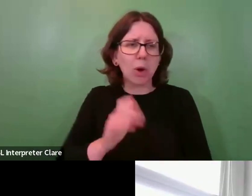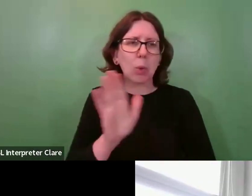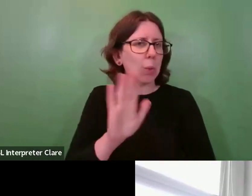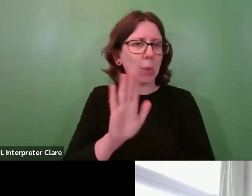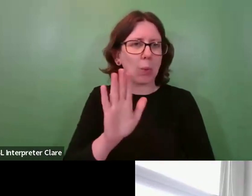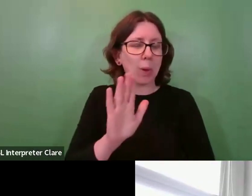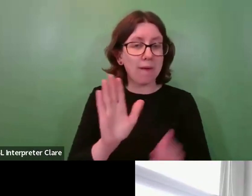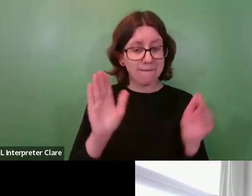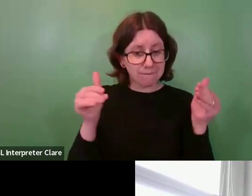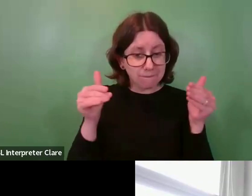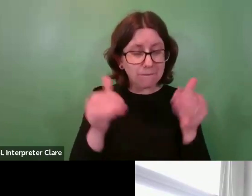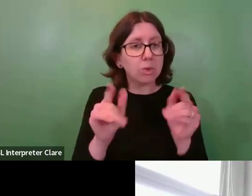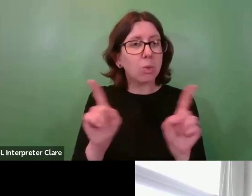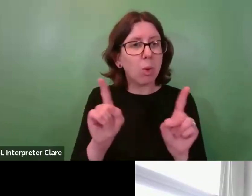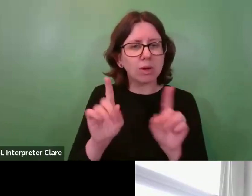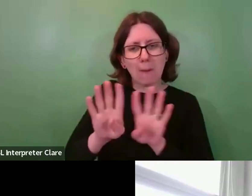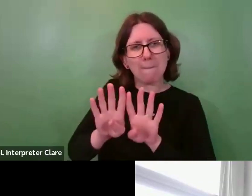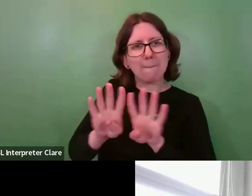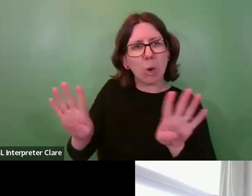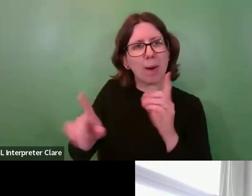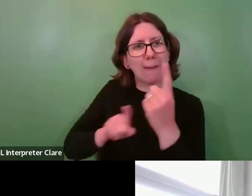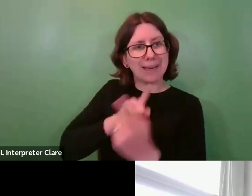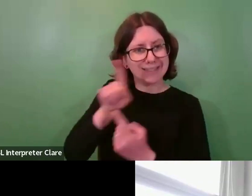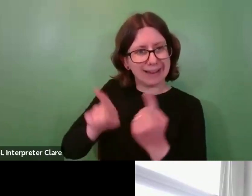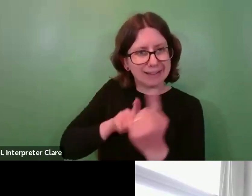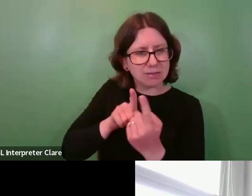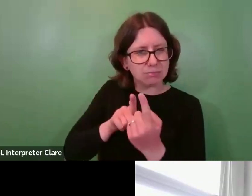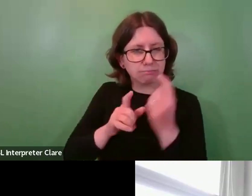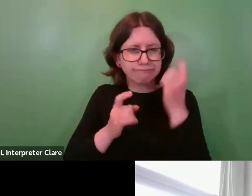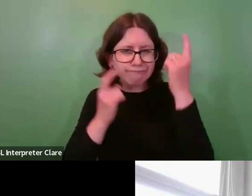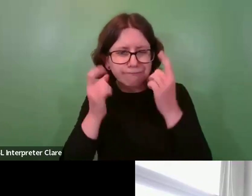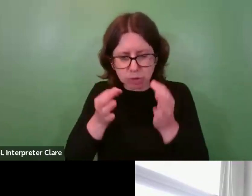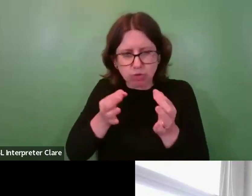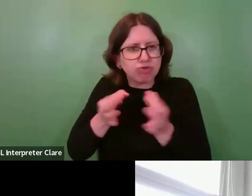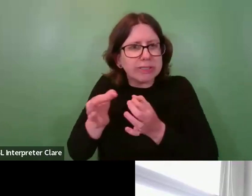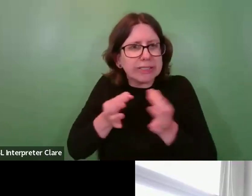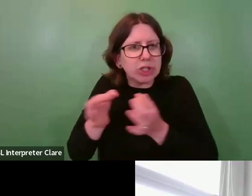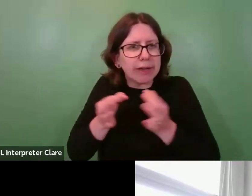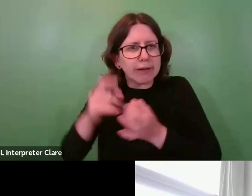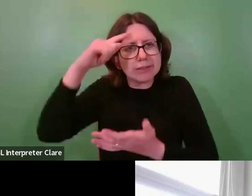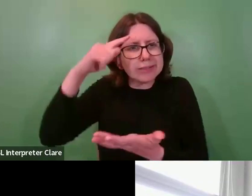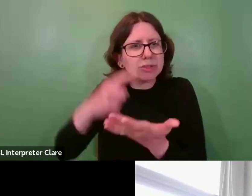being in board meetings and making the strategic decisions about how the organization will